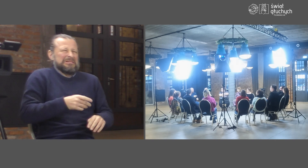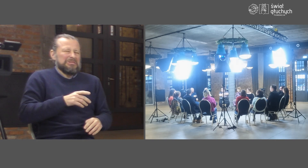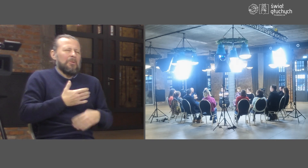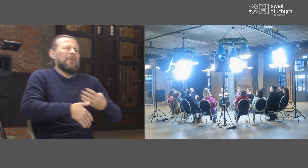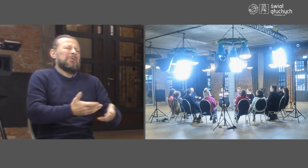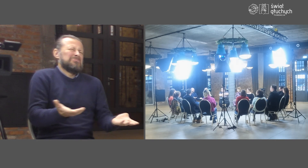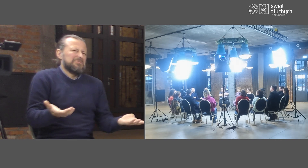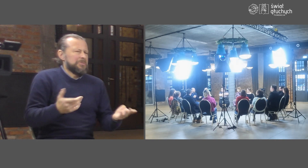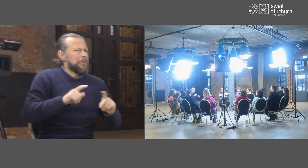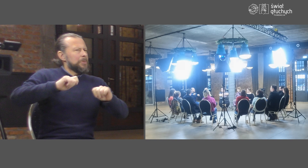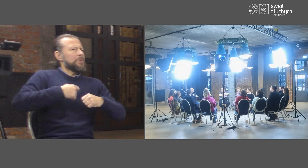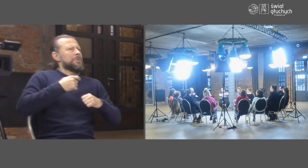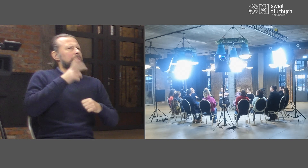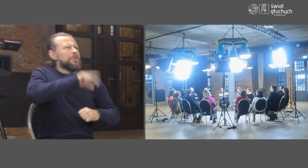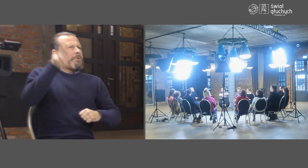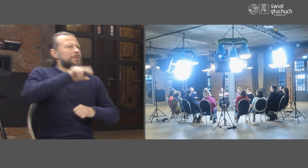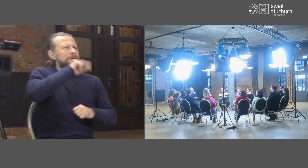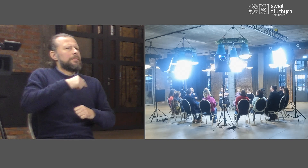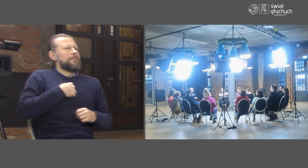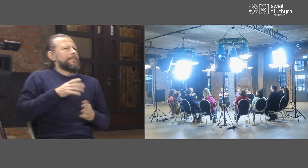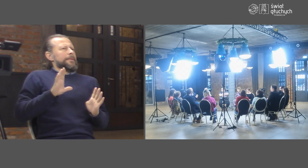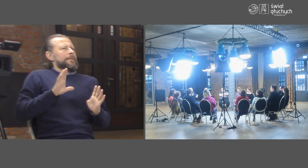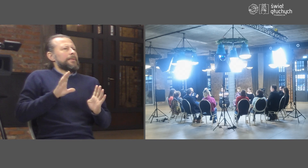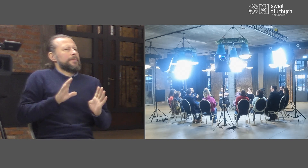But there’s this pressure to constantly emphasize speaking.